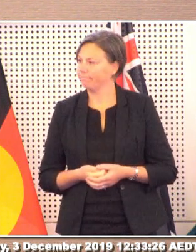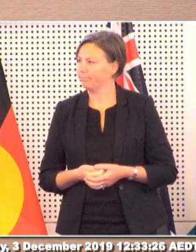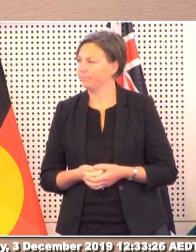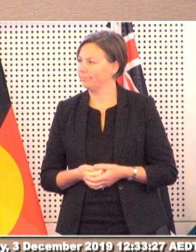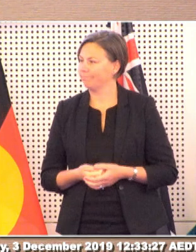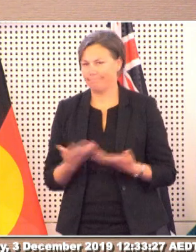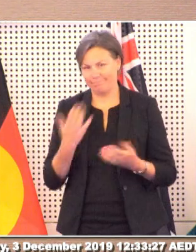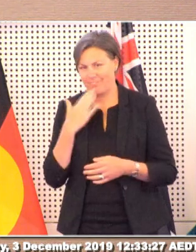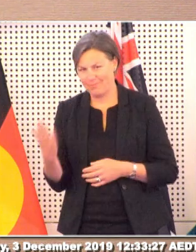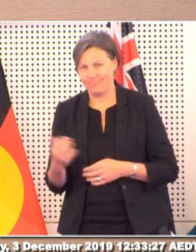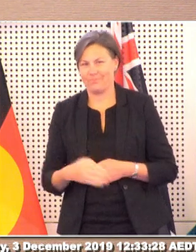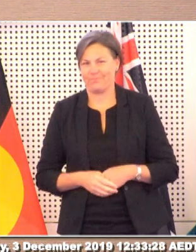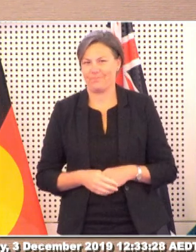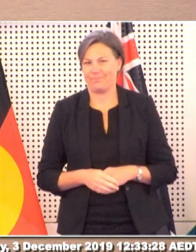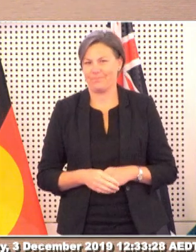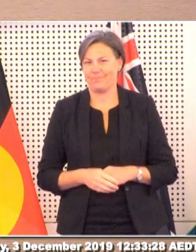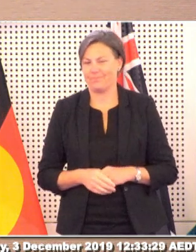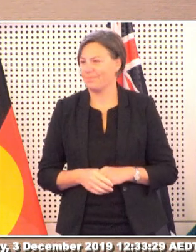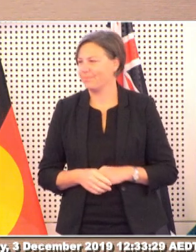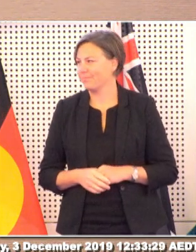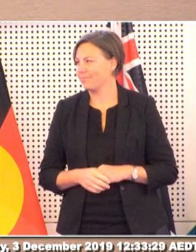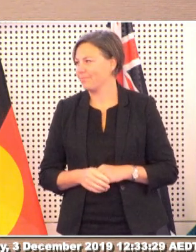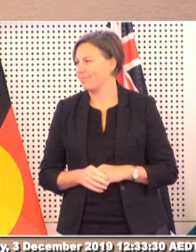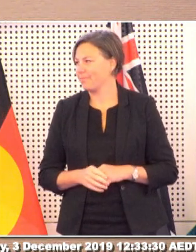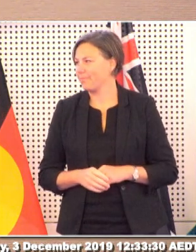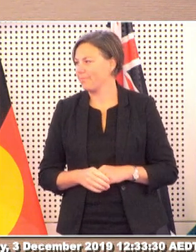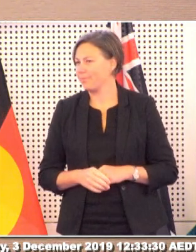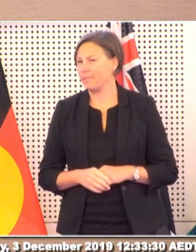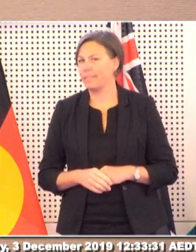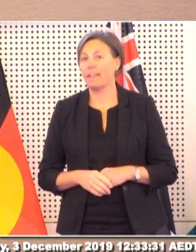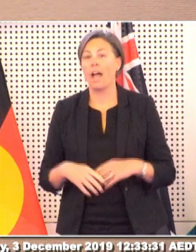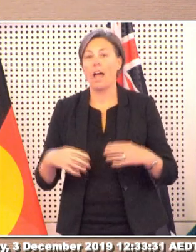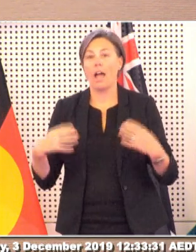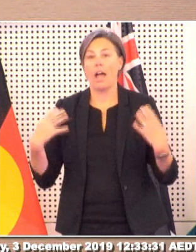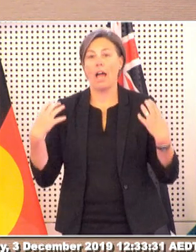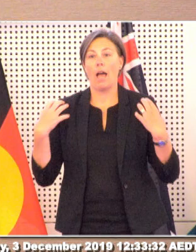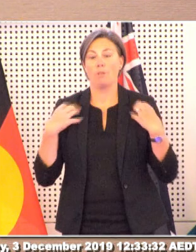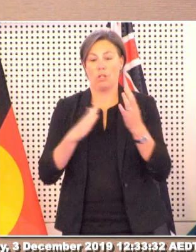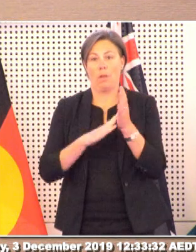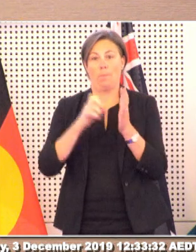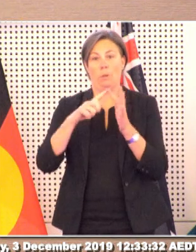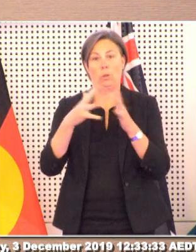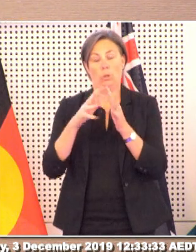Thank you. COMMISSIONER McEWIN: Just picking up on what Commissioner Atkinson was asking